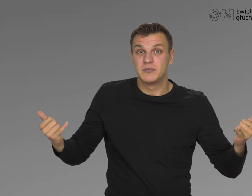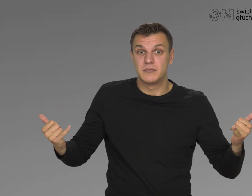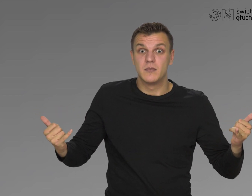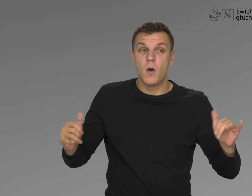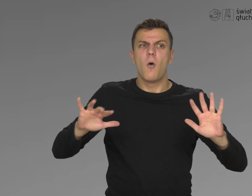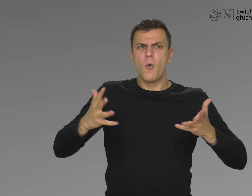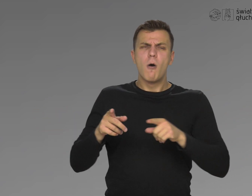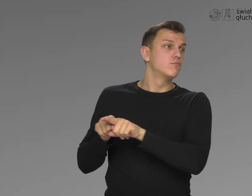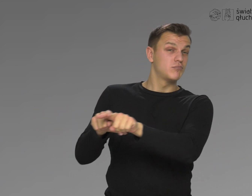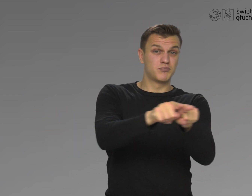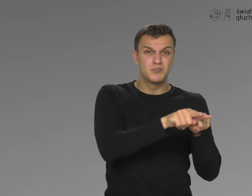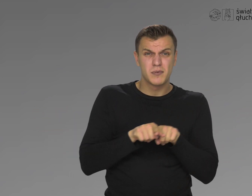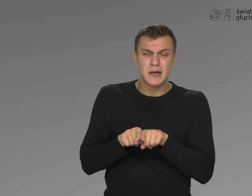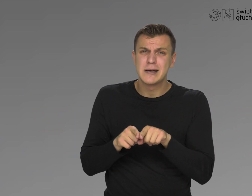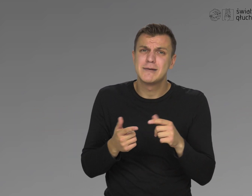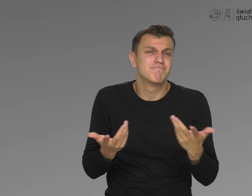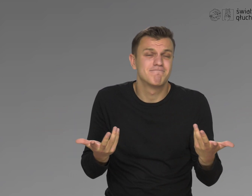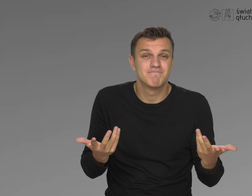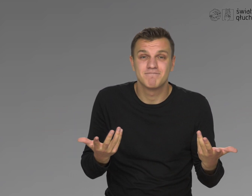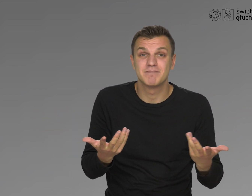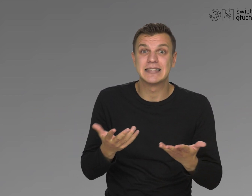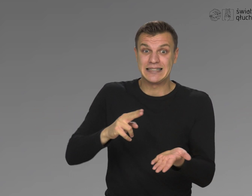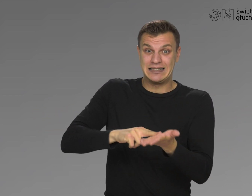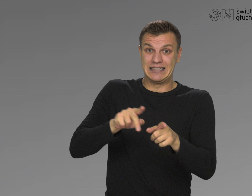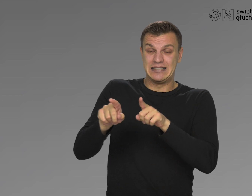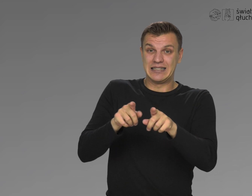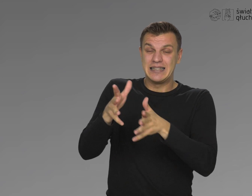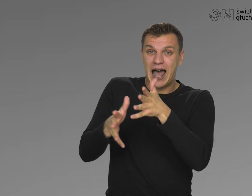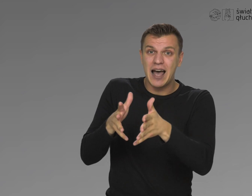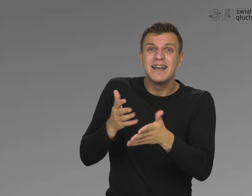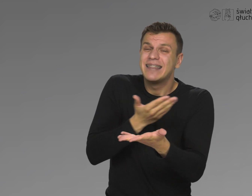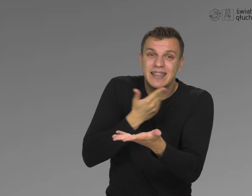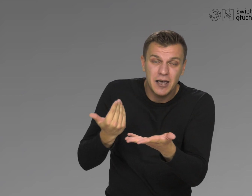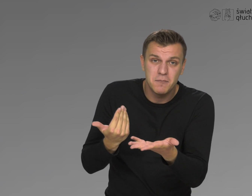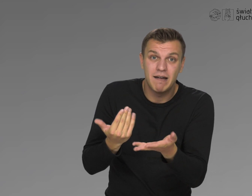but that doesn’t mean everyone would sign them the same way.